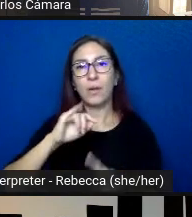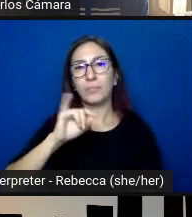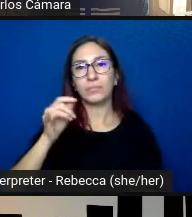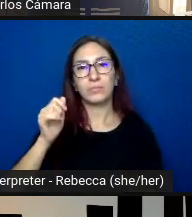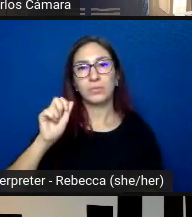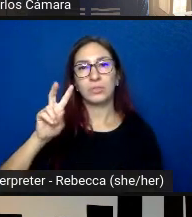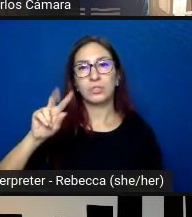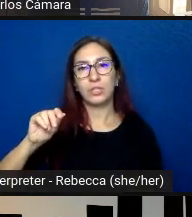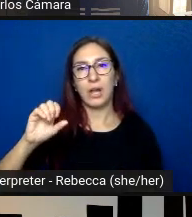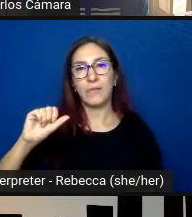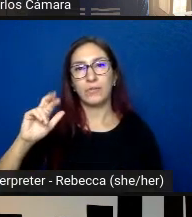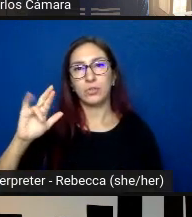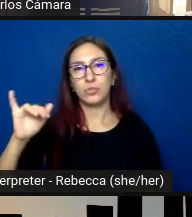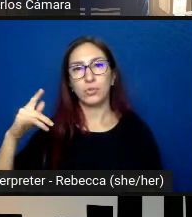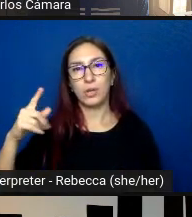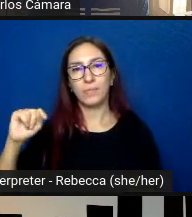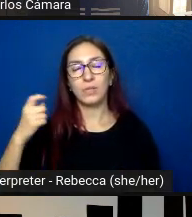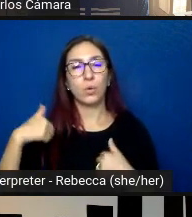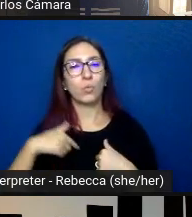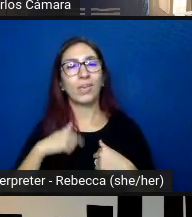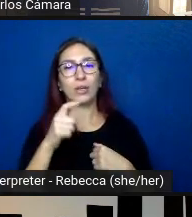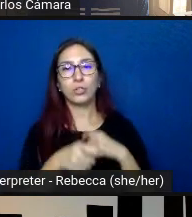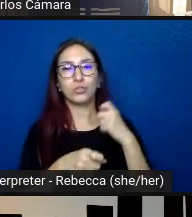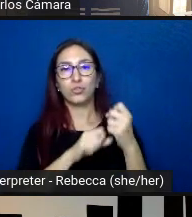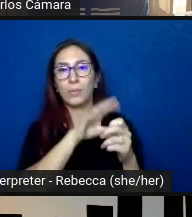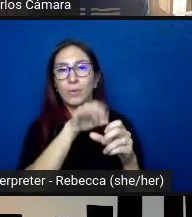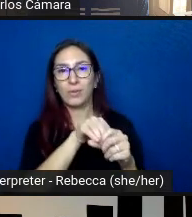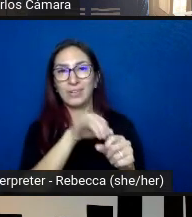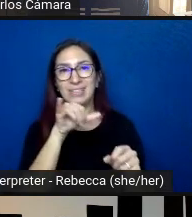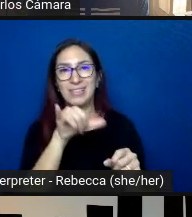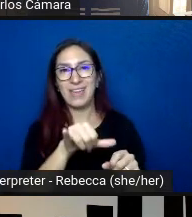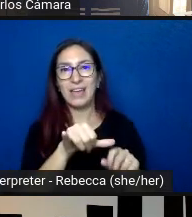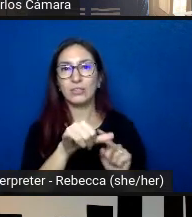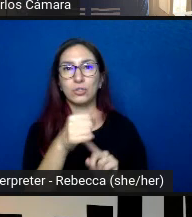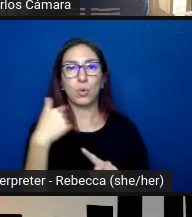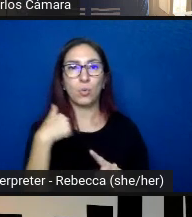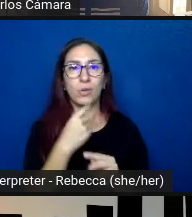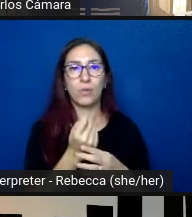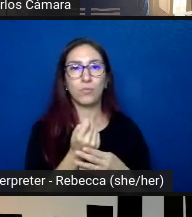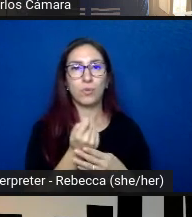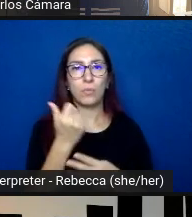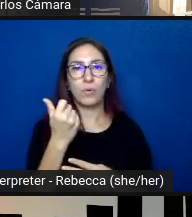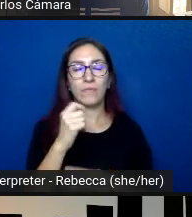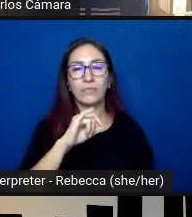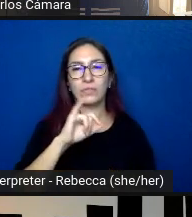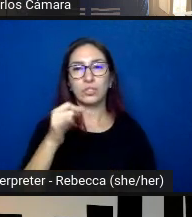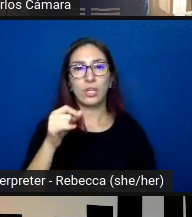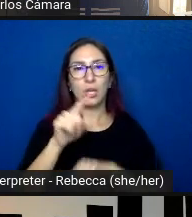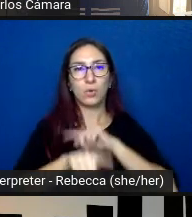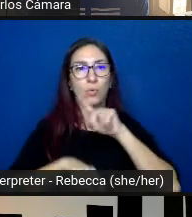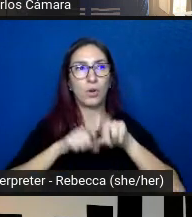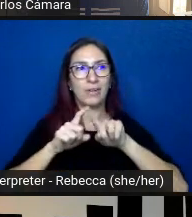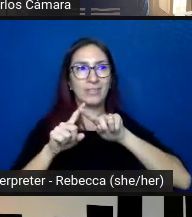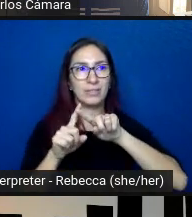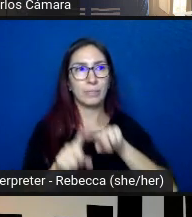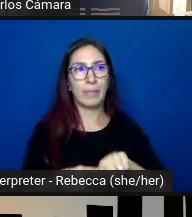to it so that we remove the jQuery dependence of the project